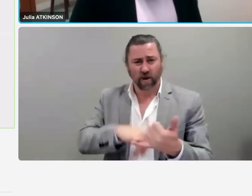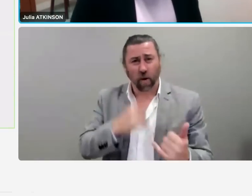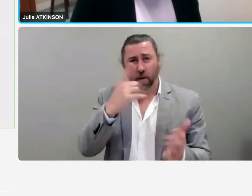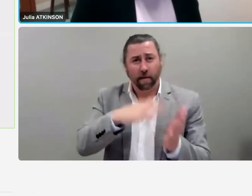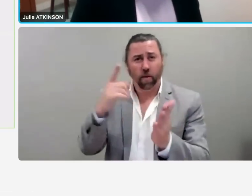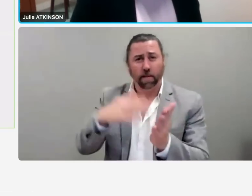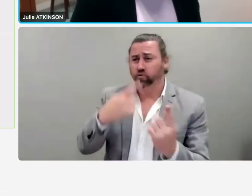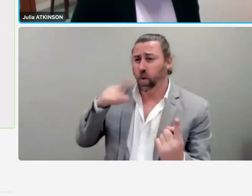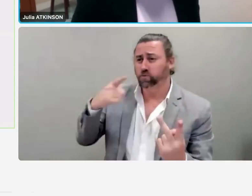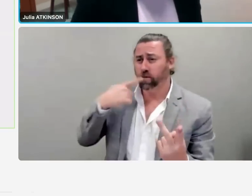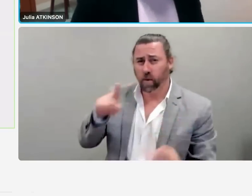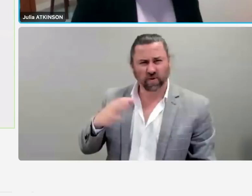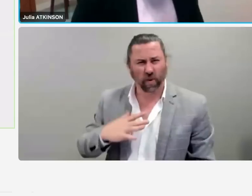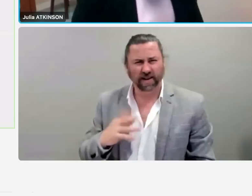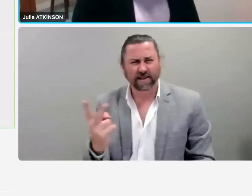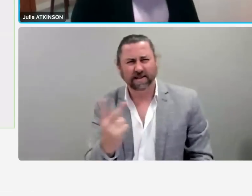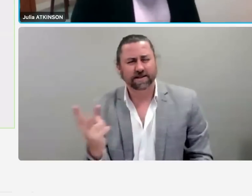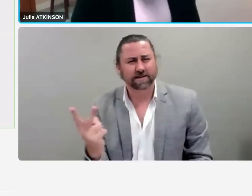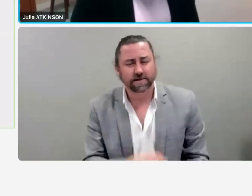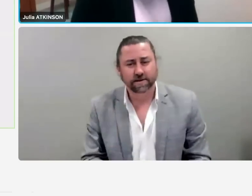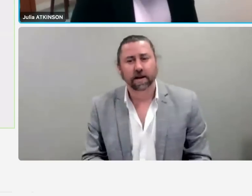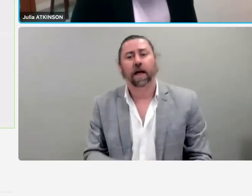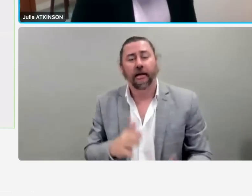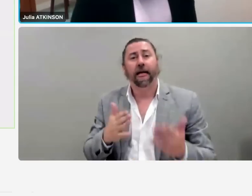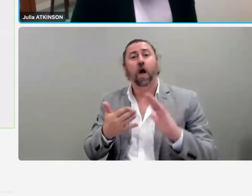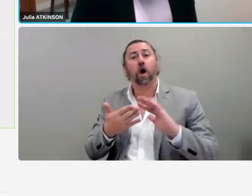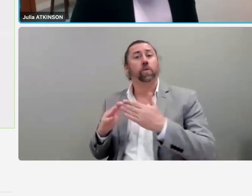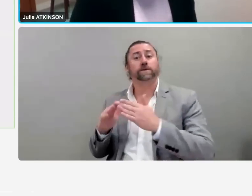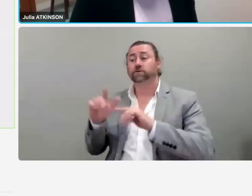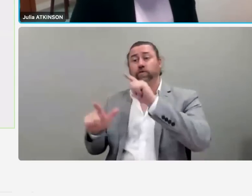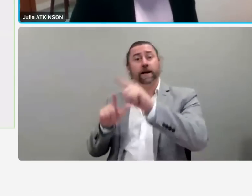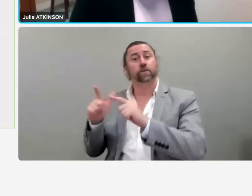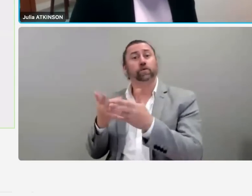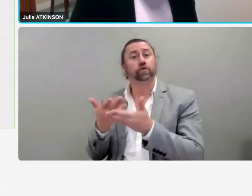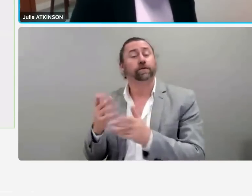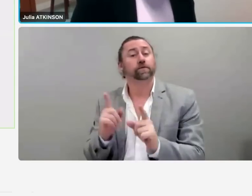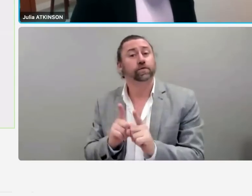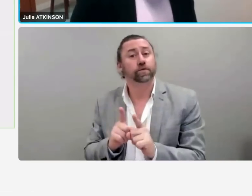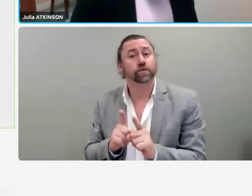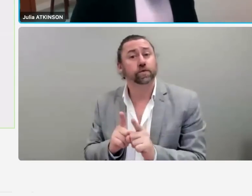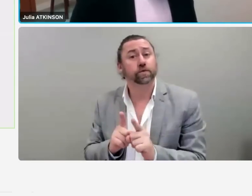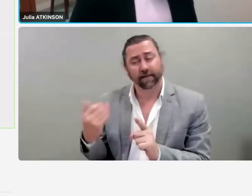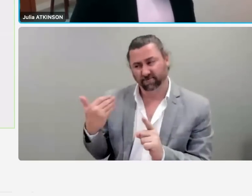We also heard from community transport services who commented that fee for service could have